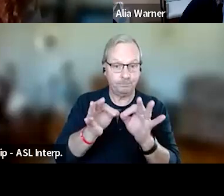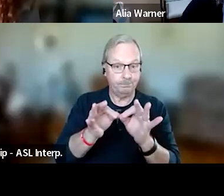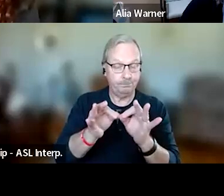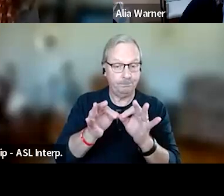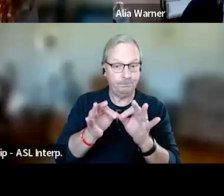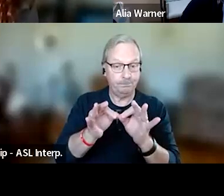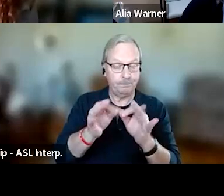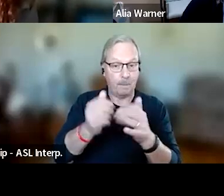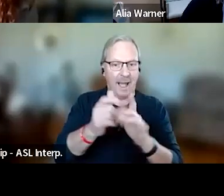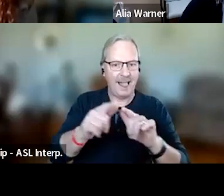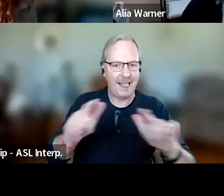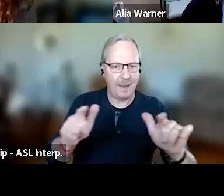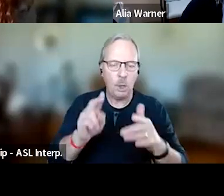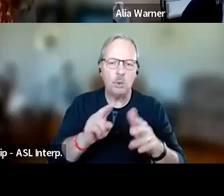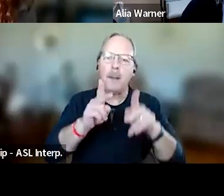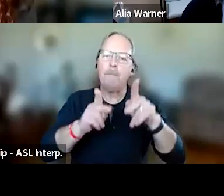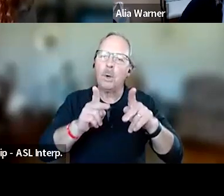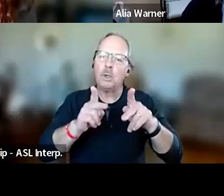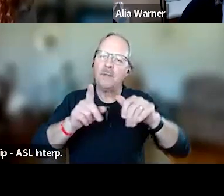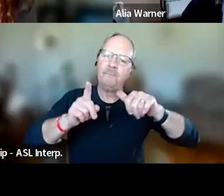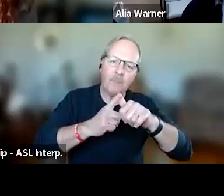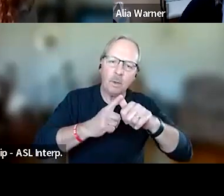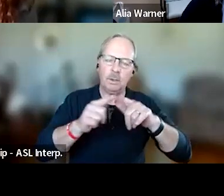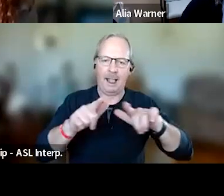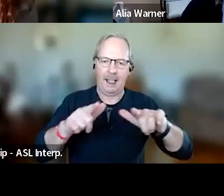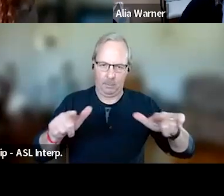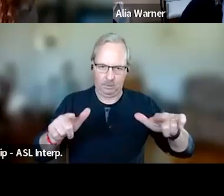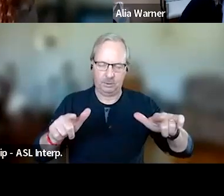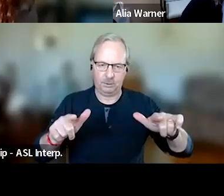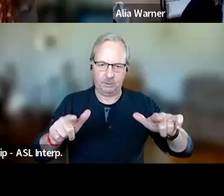using person first language is incredibly important